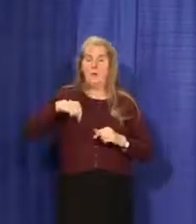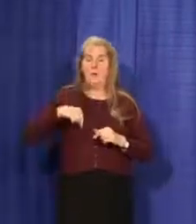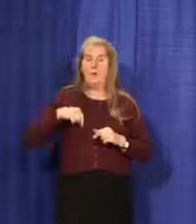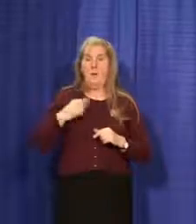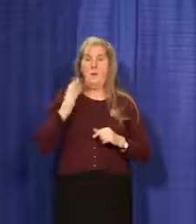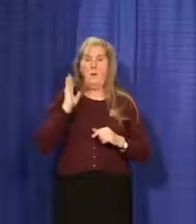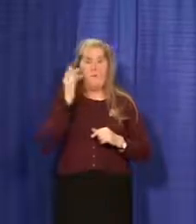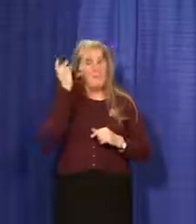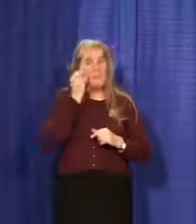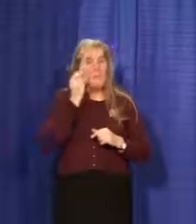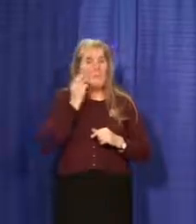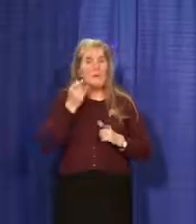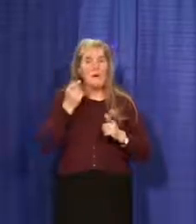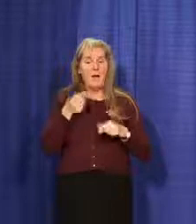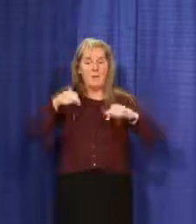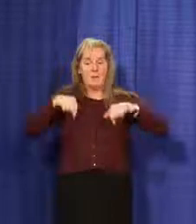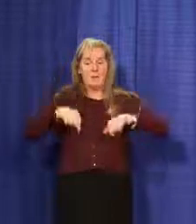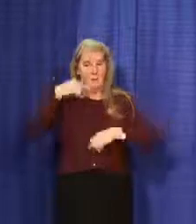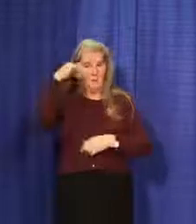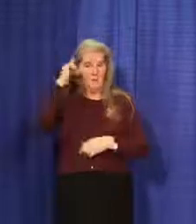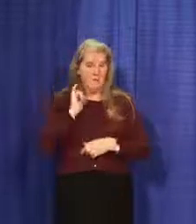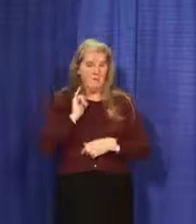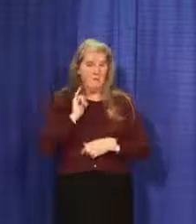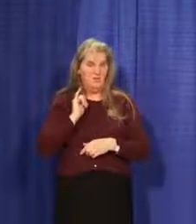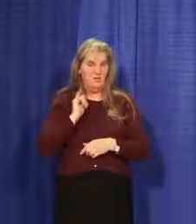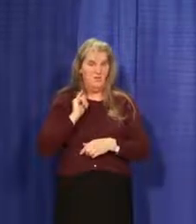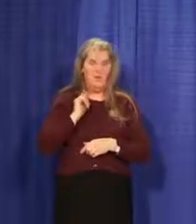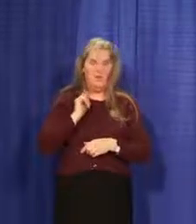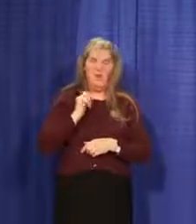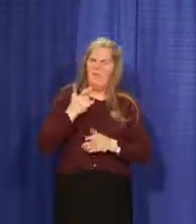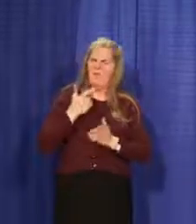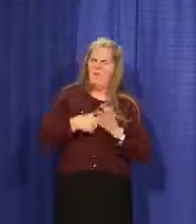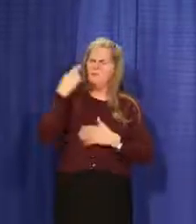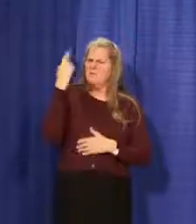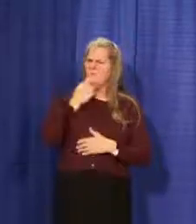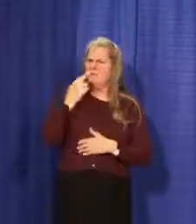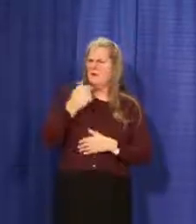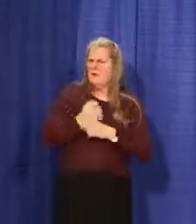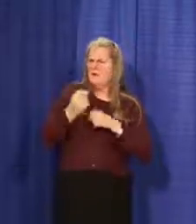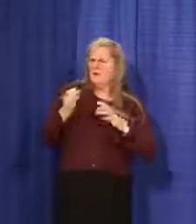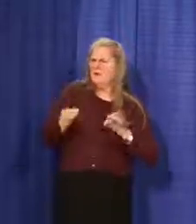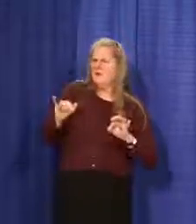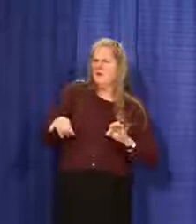something that could be considered here in the territory and sort of rationale for your